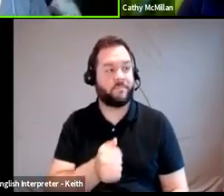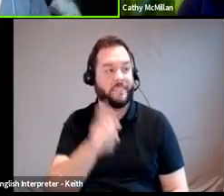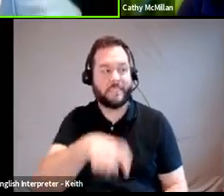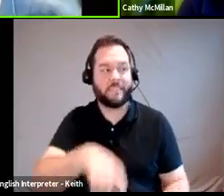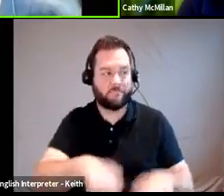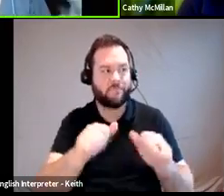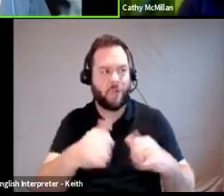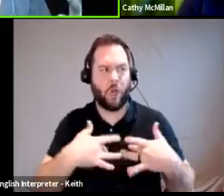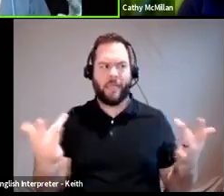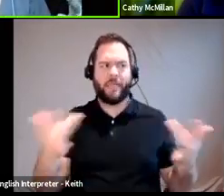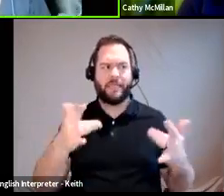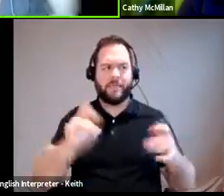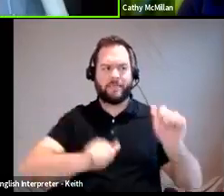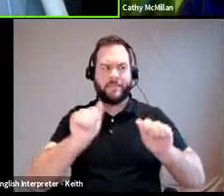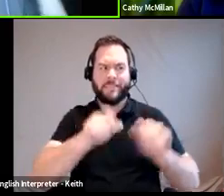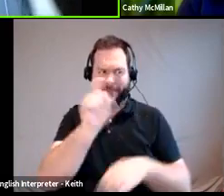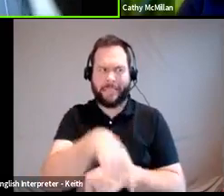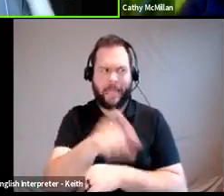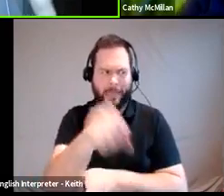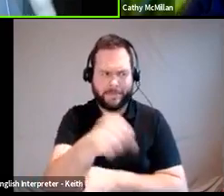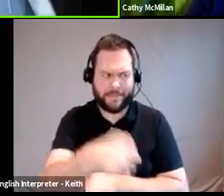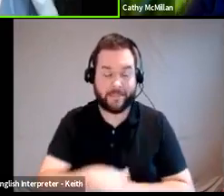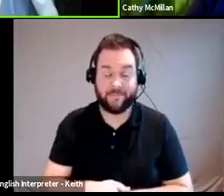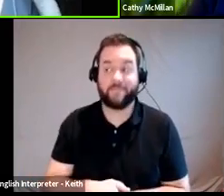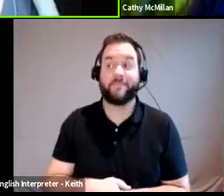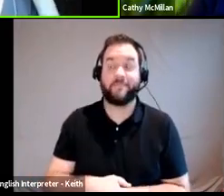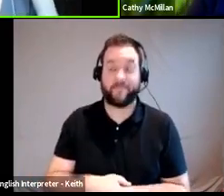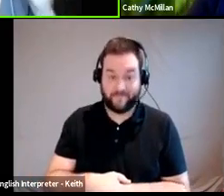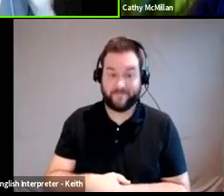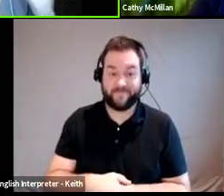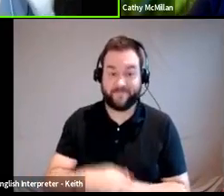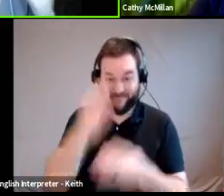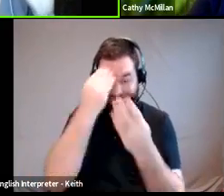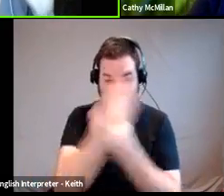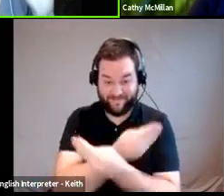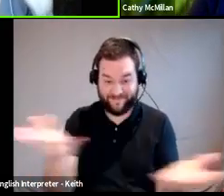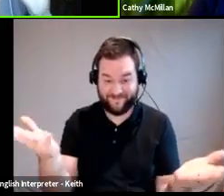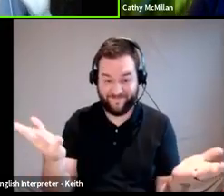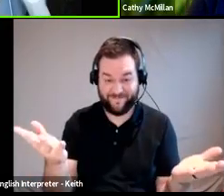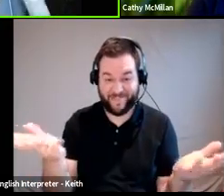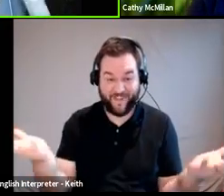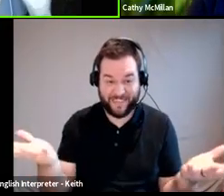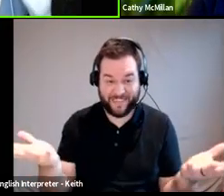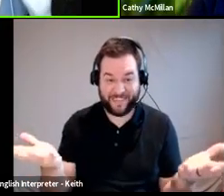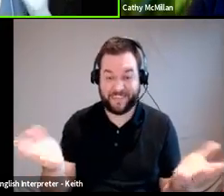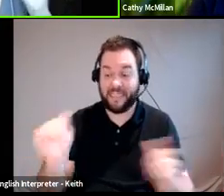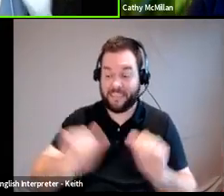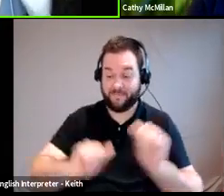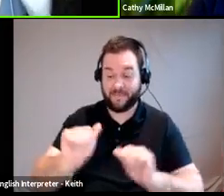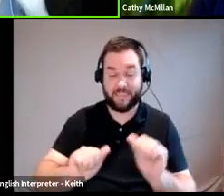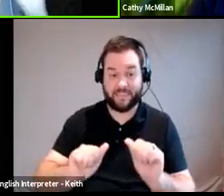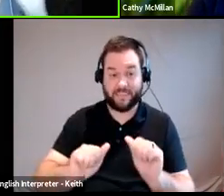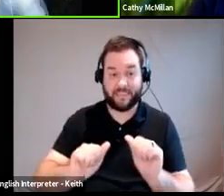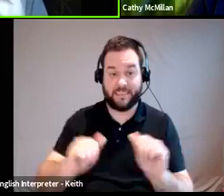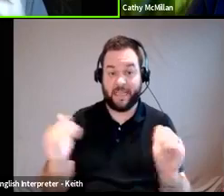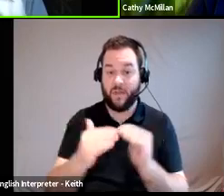oh yeah you know, like we're at , that's really something that really needs to be done early assessments Blah blah. What I really want people to us What I really want people to understand here is that an